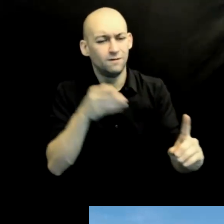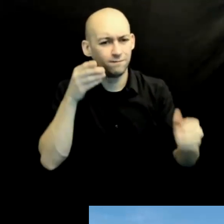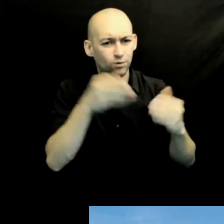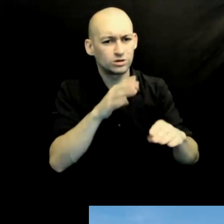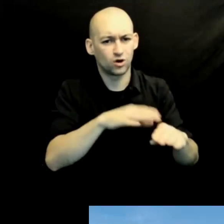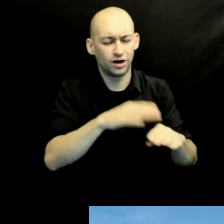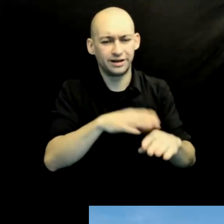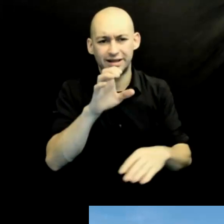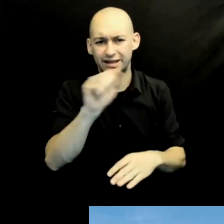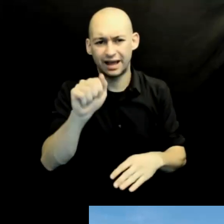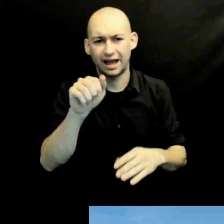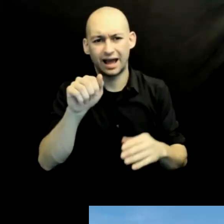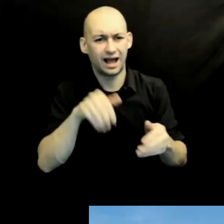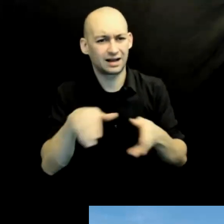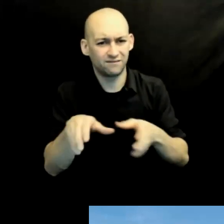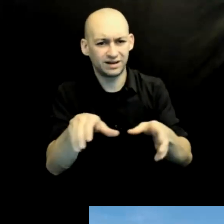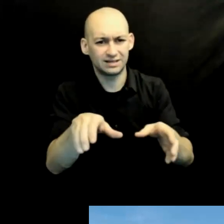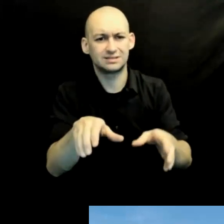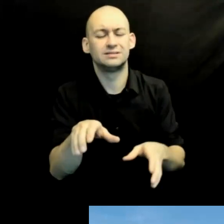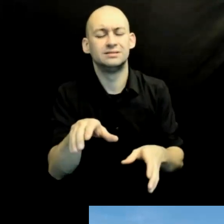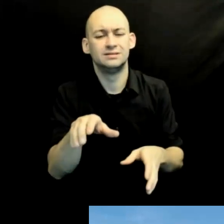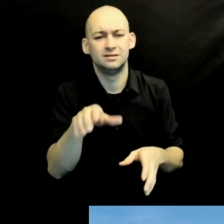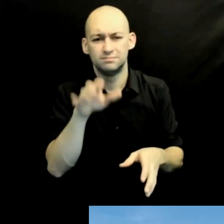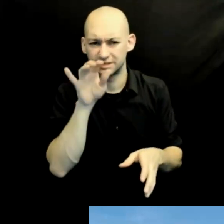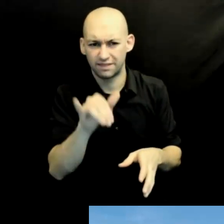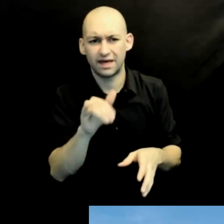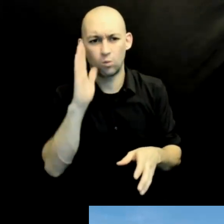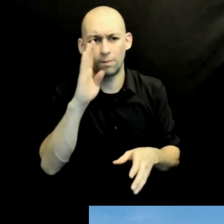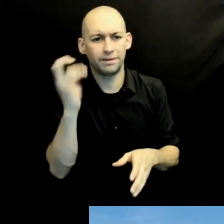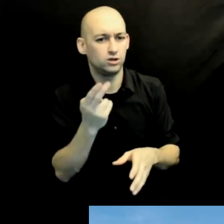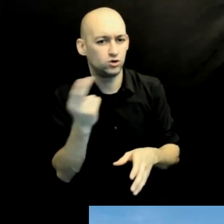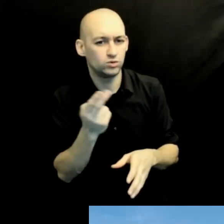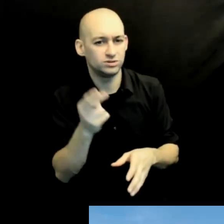implementation, because obviously, that is what would be utilized to be able to implement key